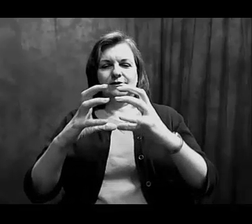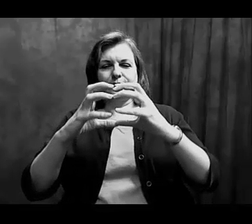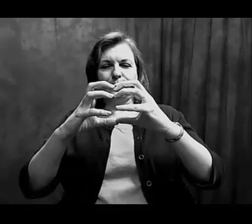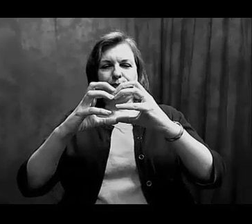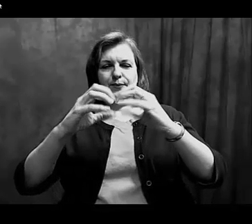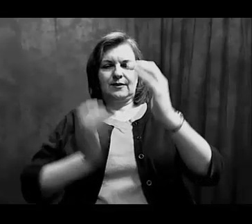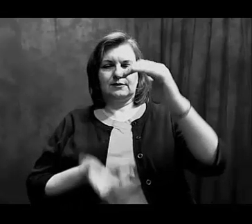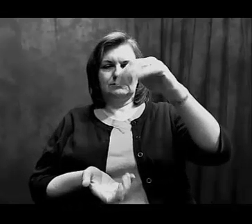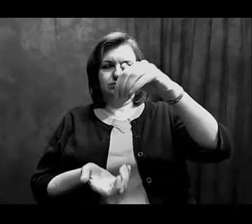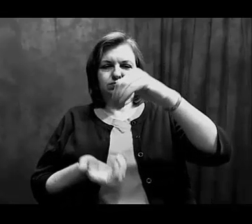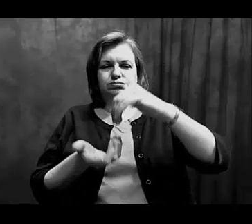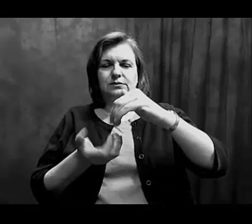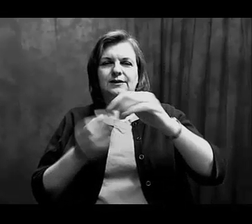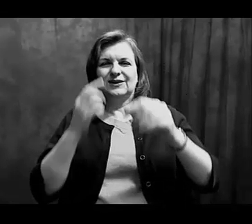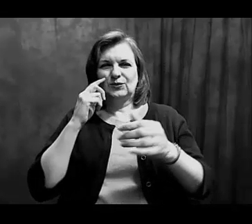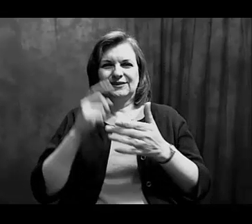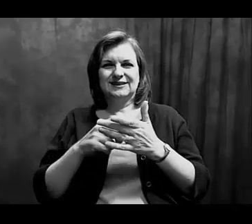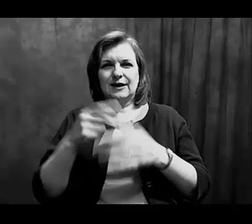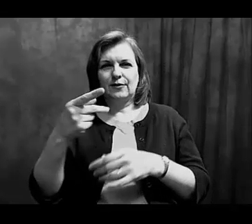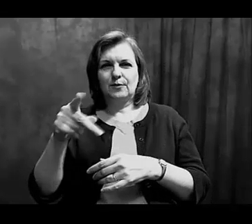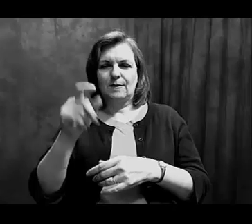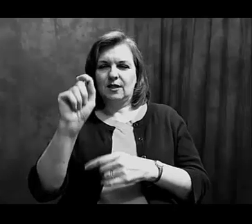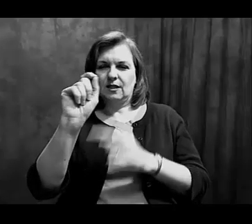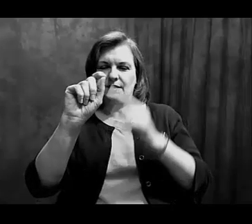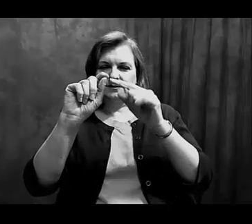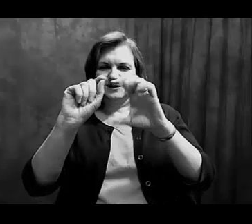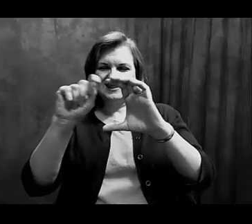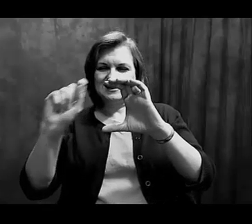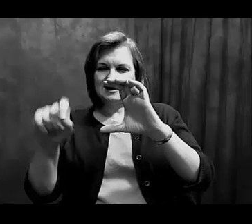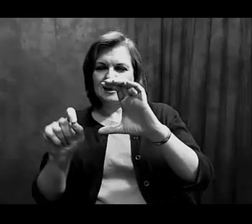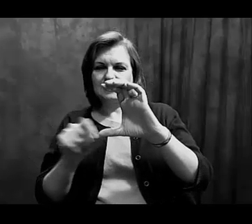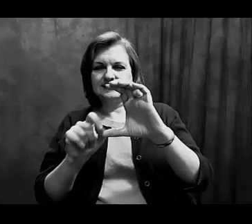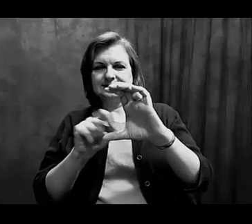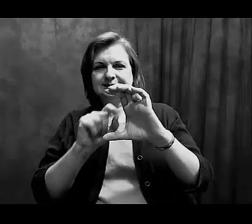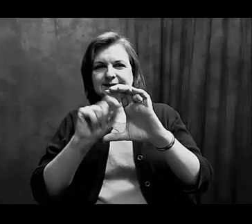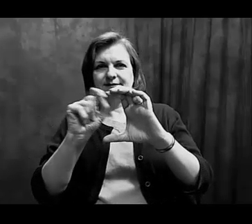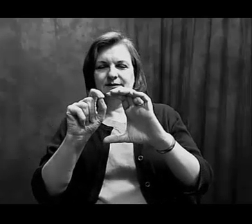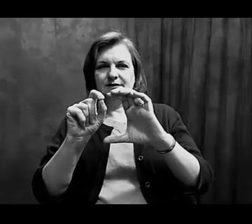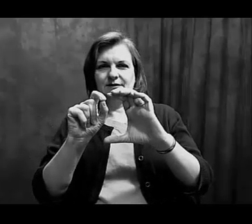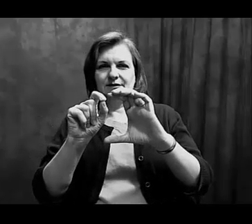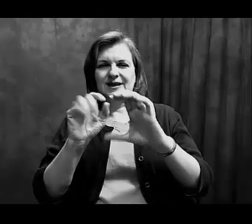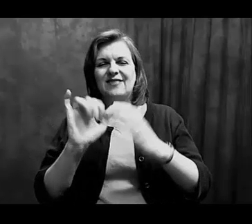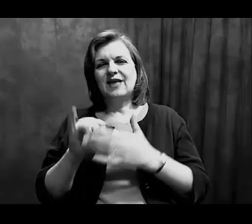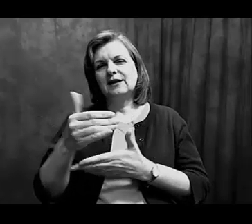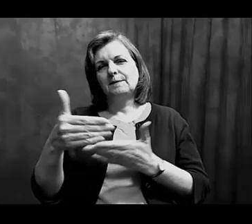through cytokinesis and you see these little purples spots those are pieces of